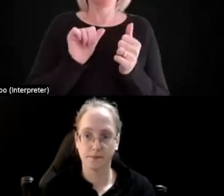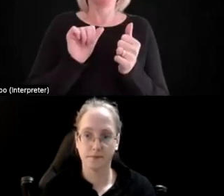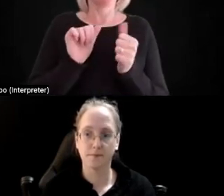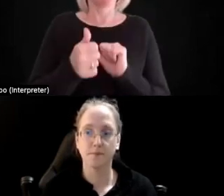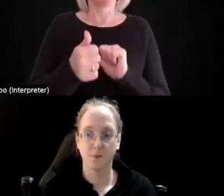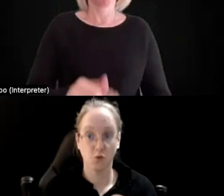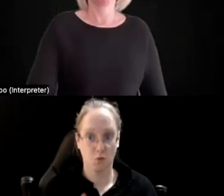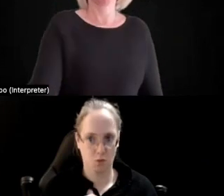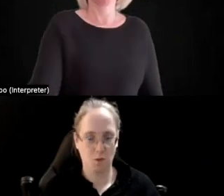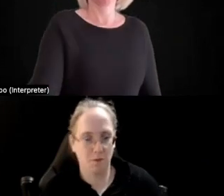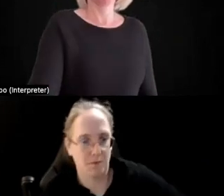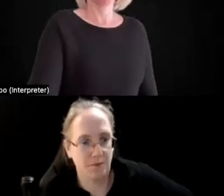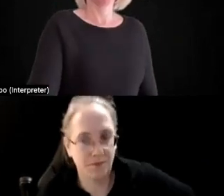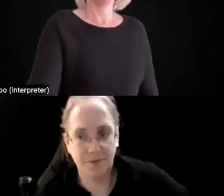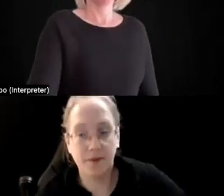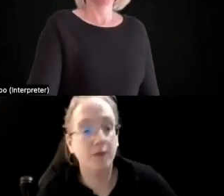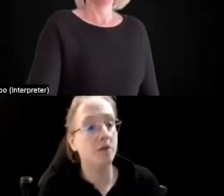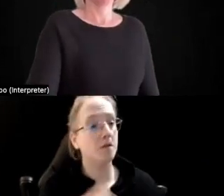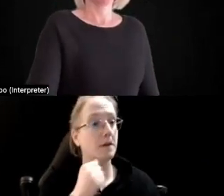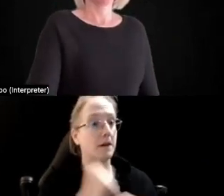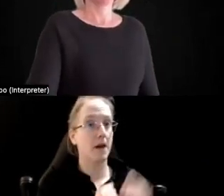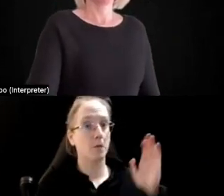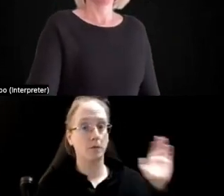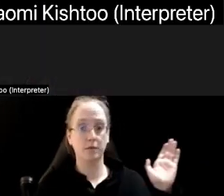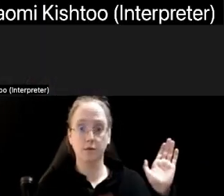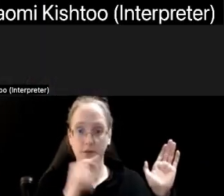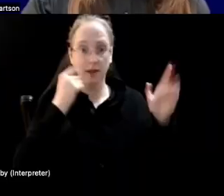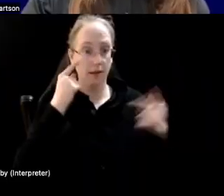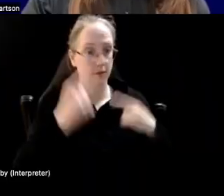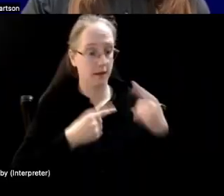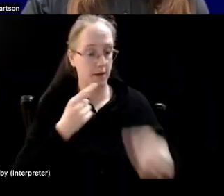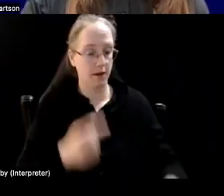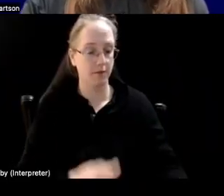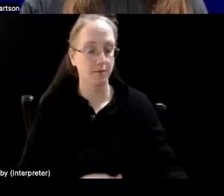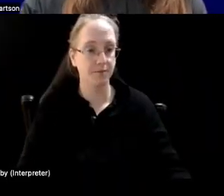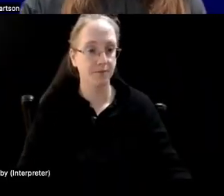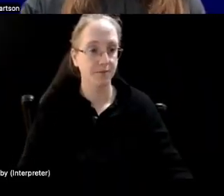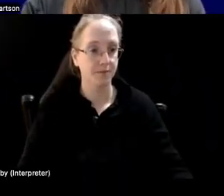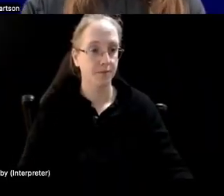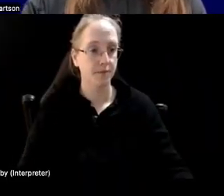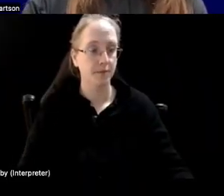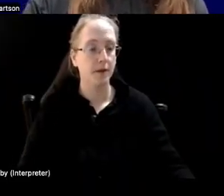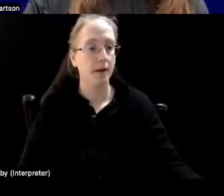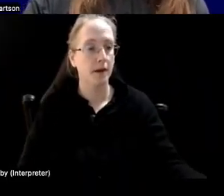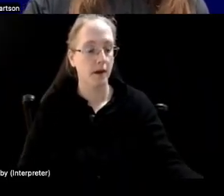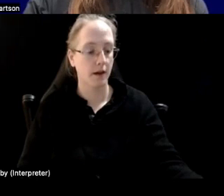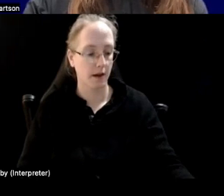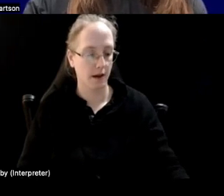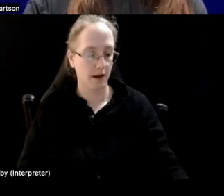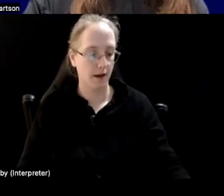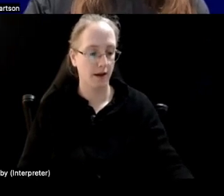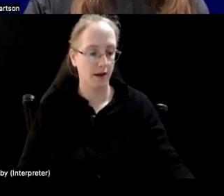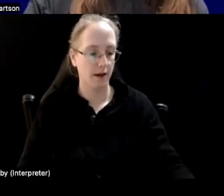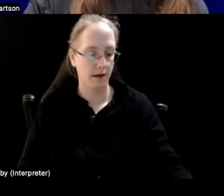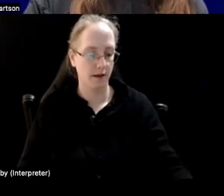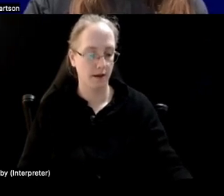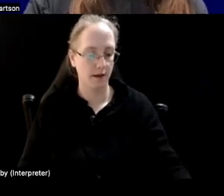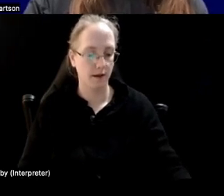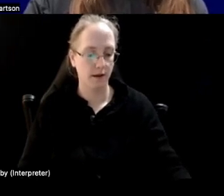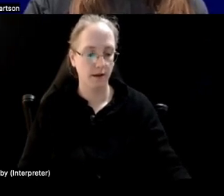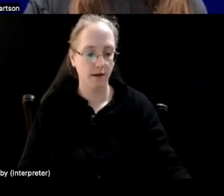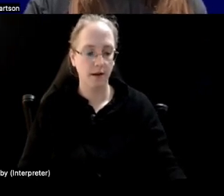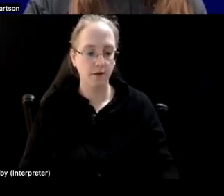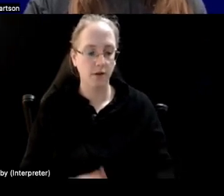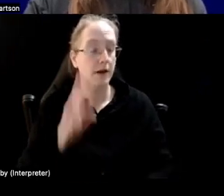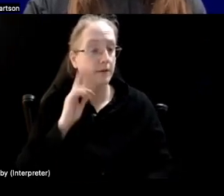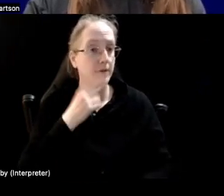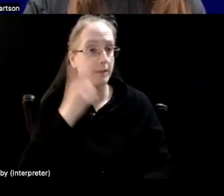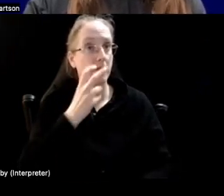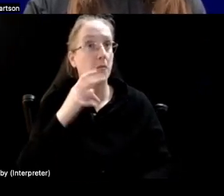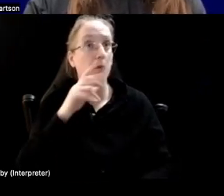to think about here. Here’s a deafblind girl sitting up, we're not sure why, but she is